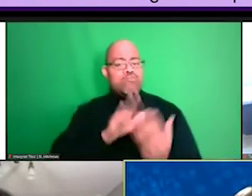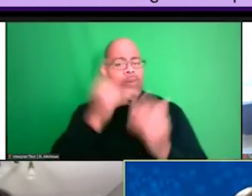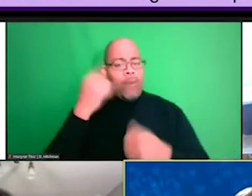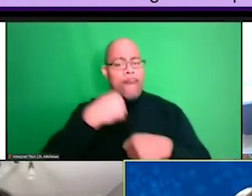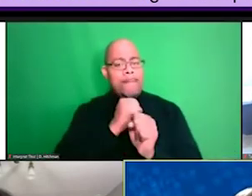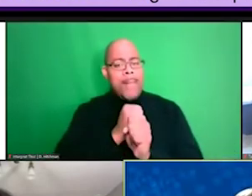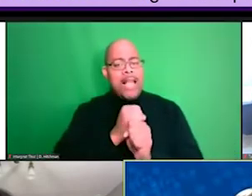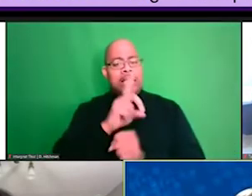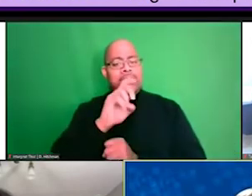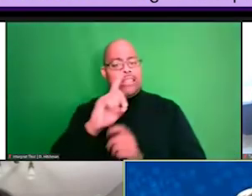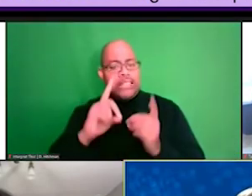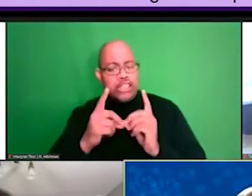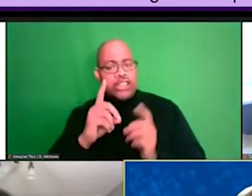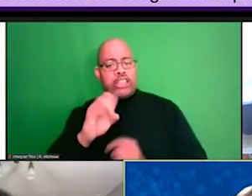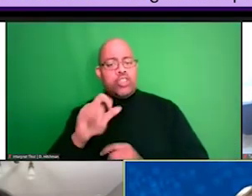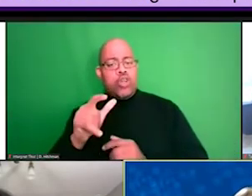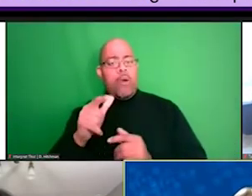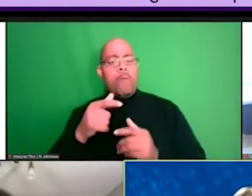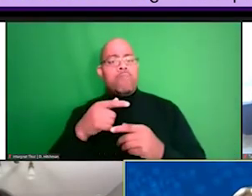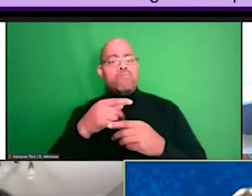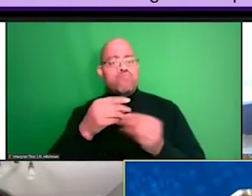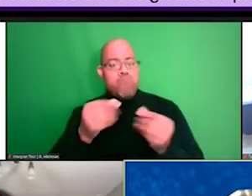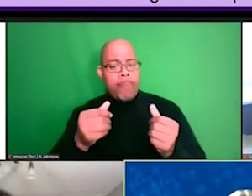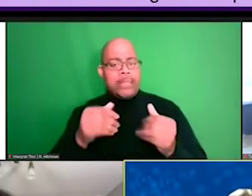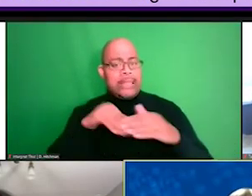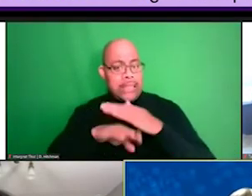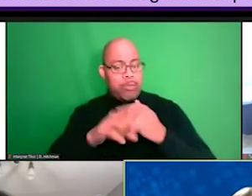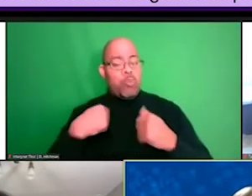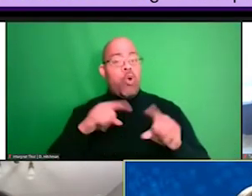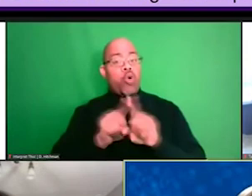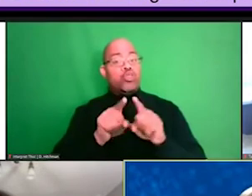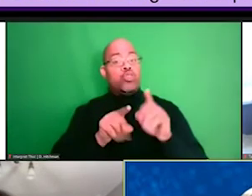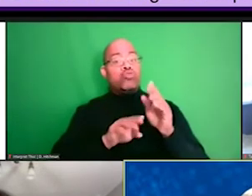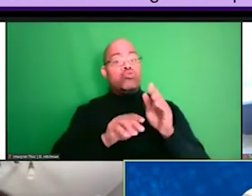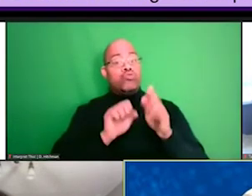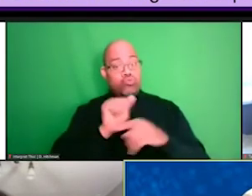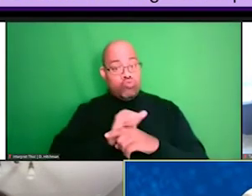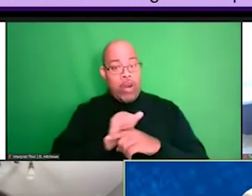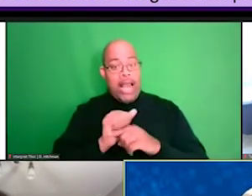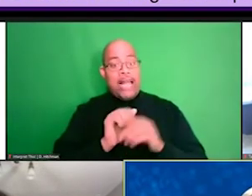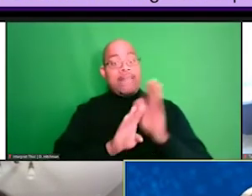properties accessible. We also trained the developers and what we also found was really